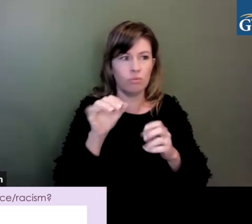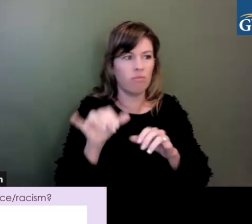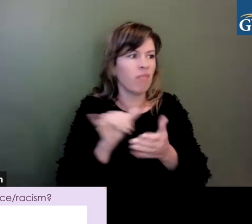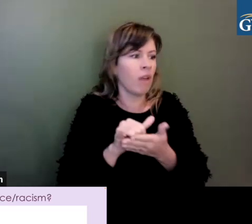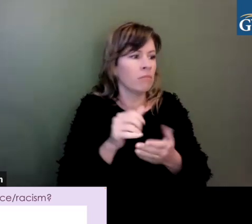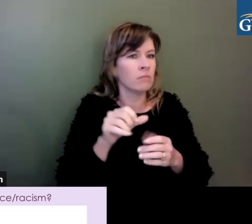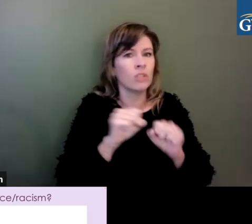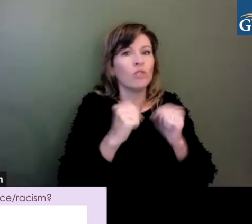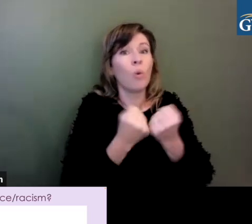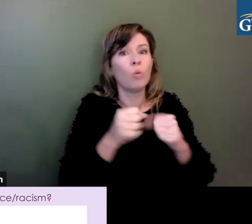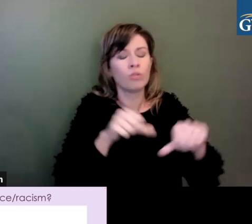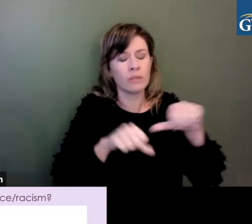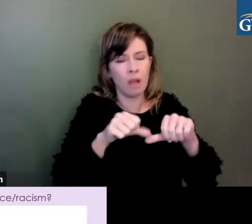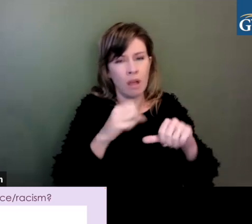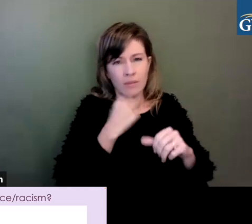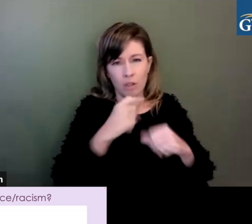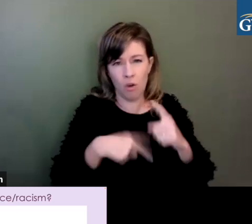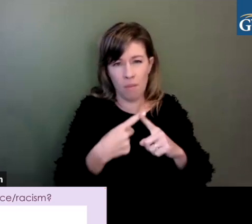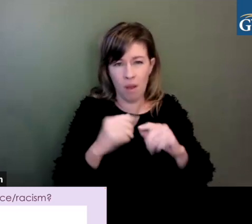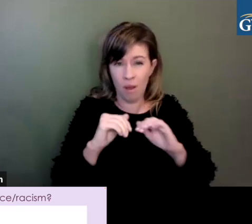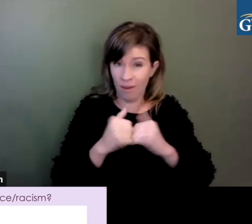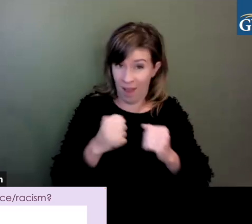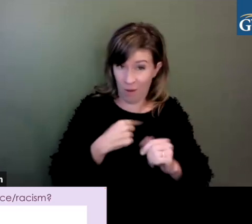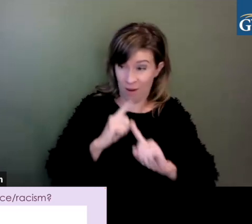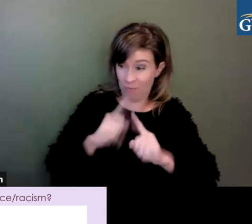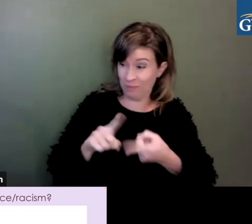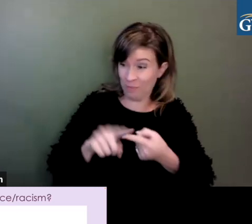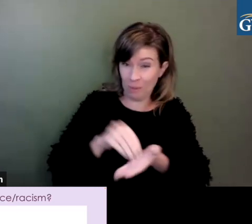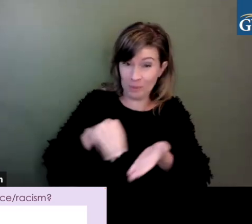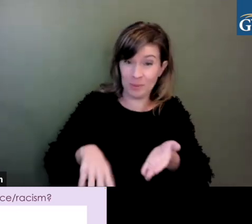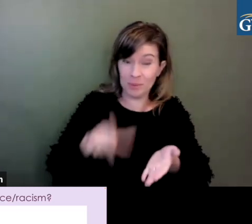about? And really how can I respond to the student who